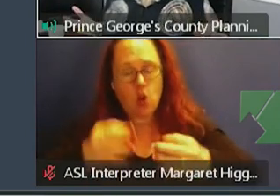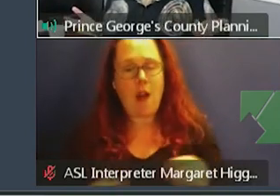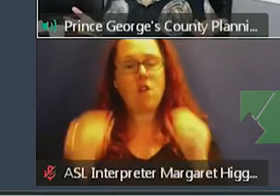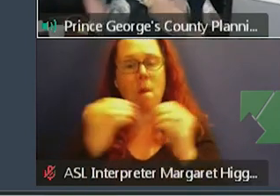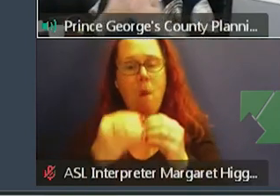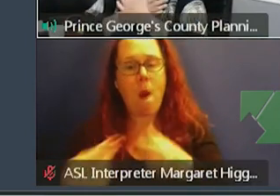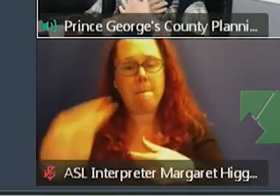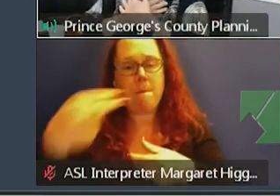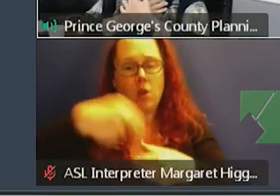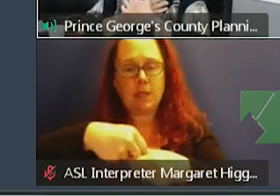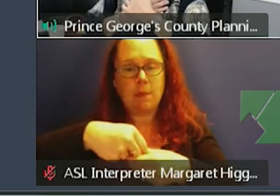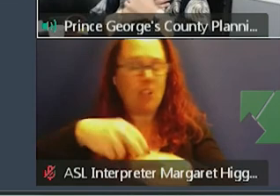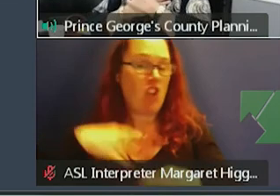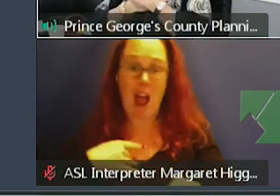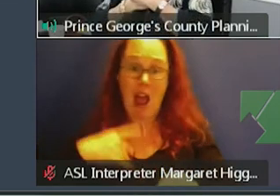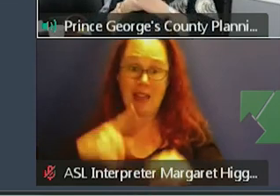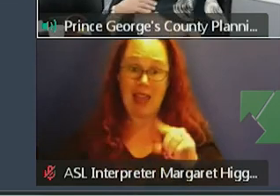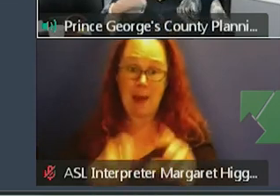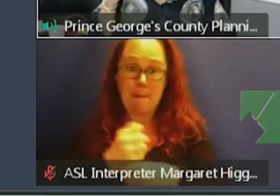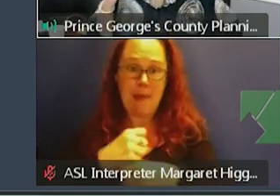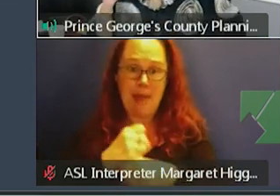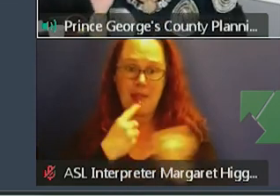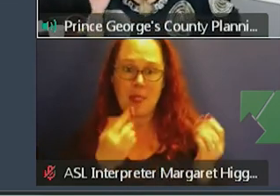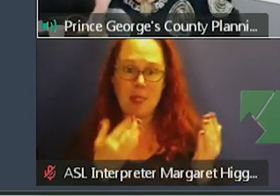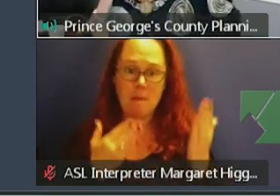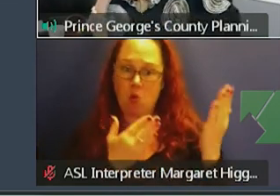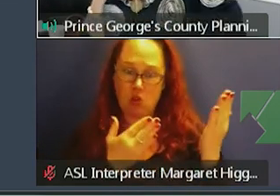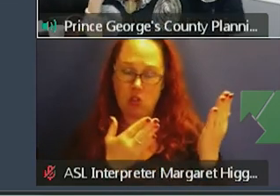So I can't make the motion here, but when the time comes,